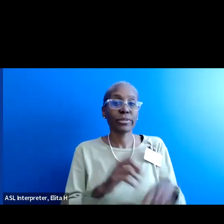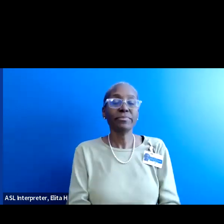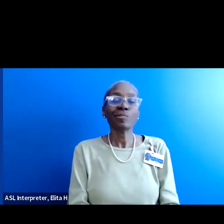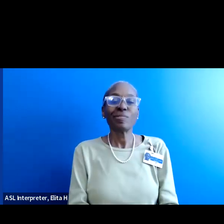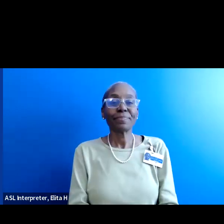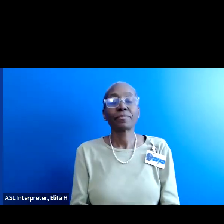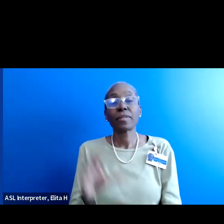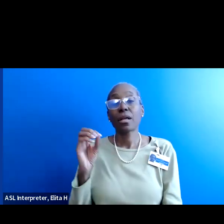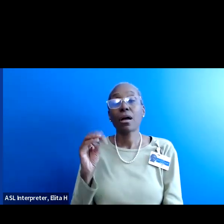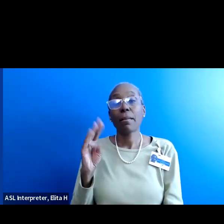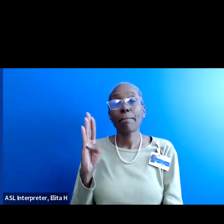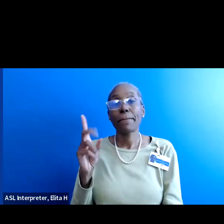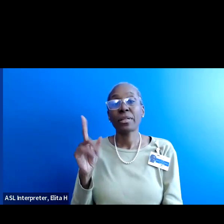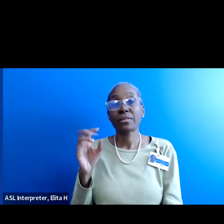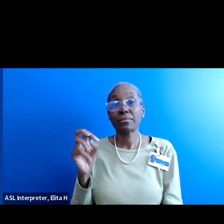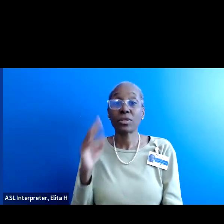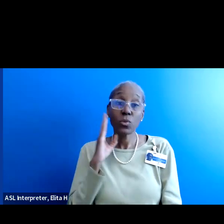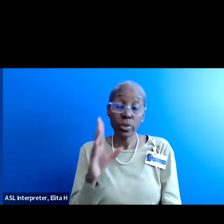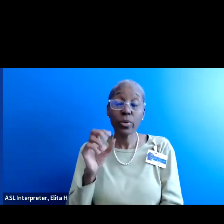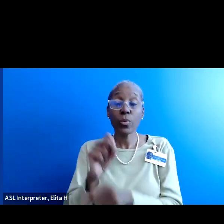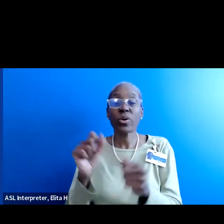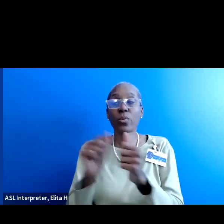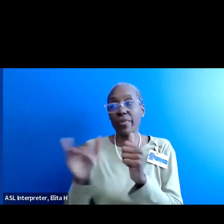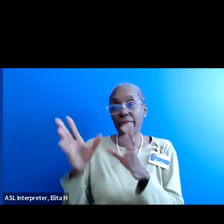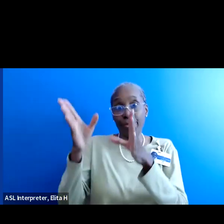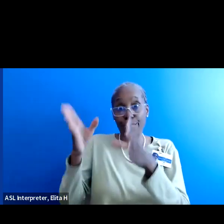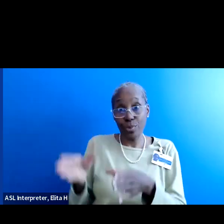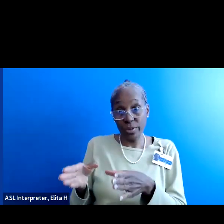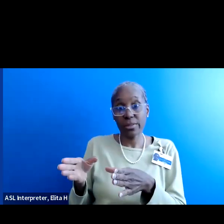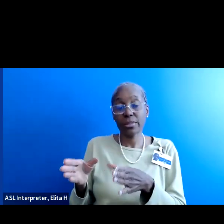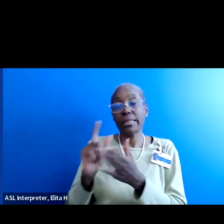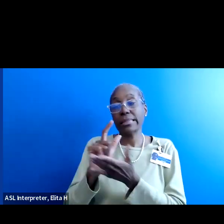The ombudsman will. The ombudsman will work with that person's legal representative.